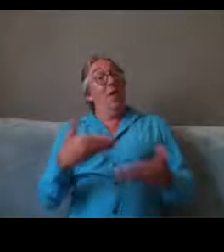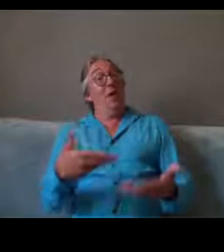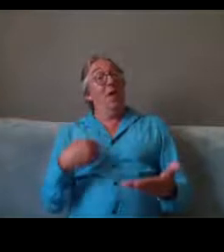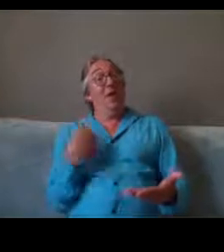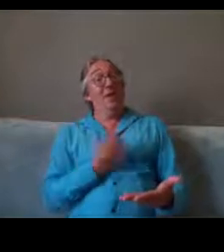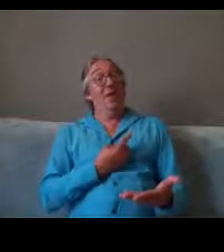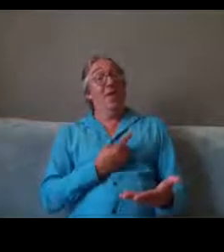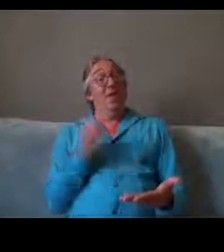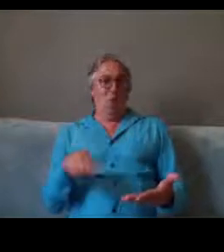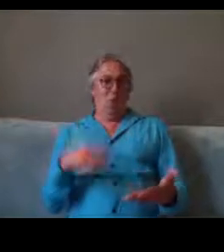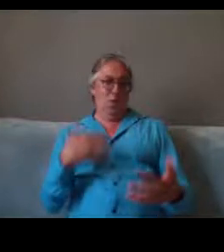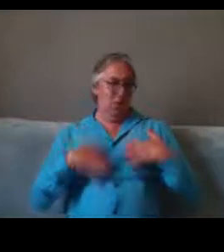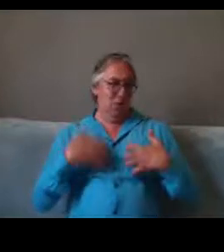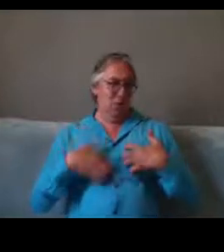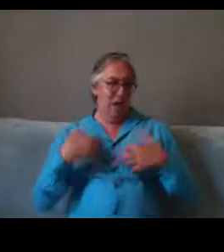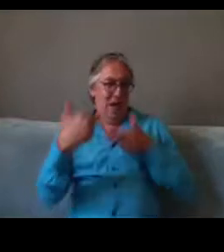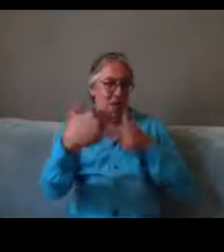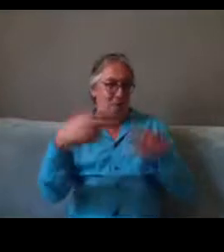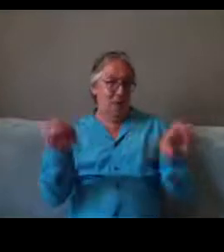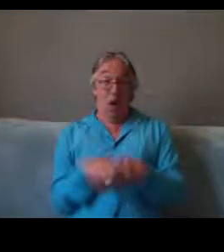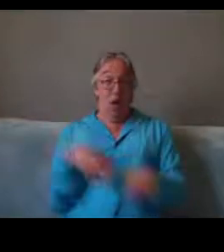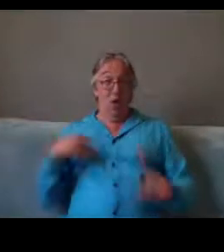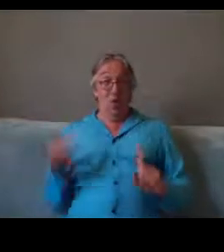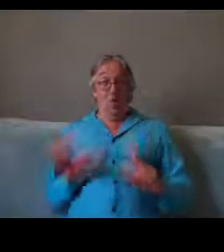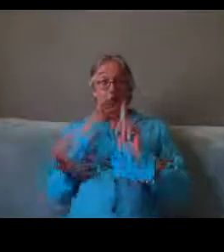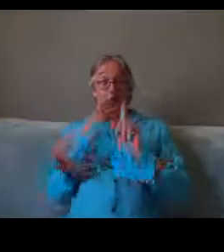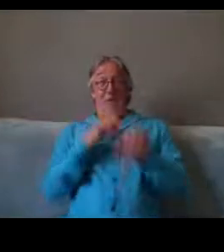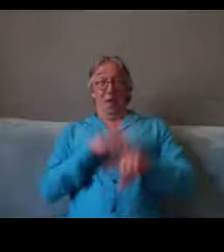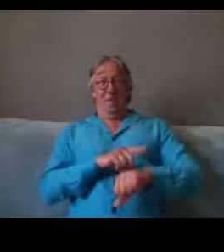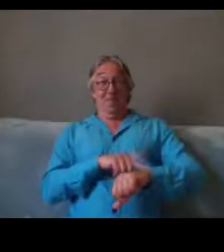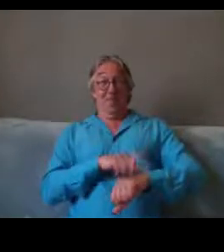What we've found from the reporting, specifically for higher education,